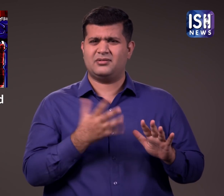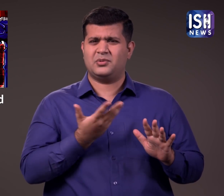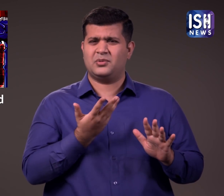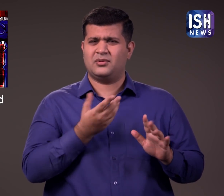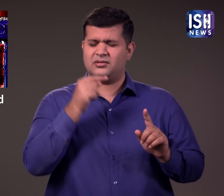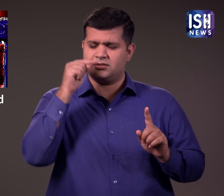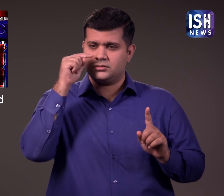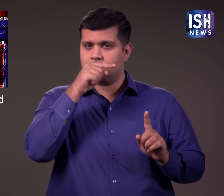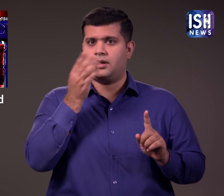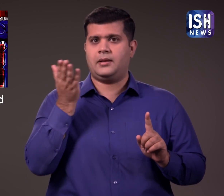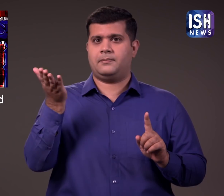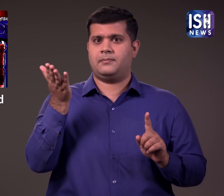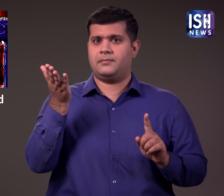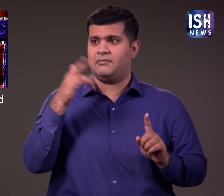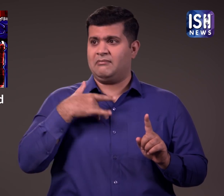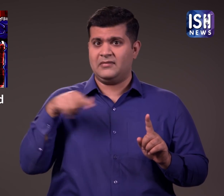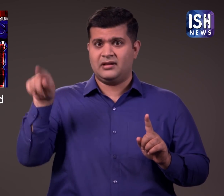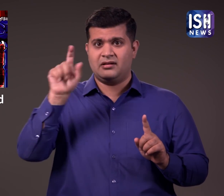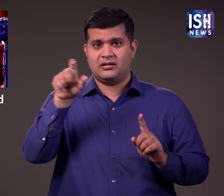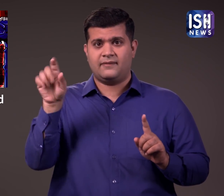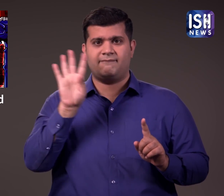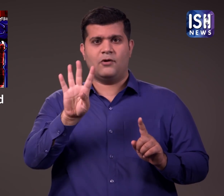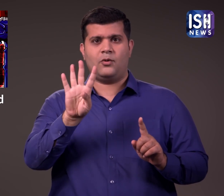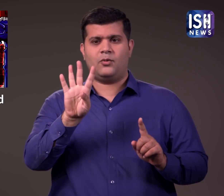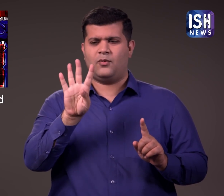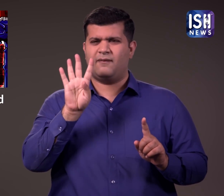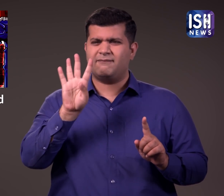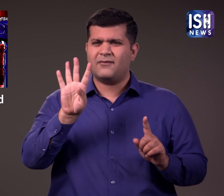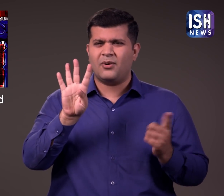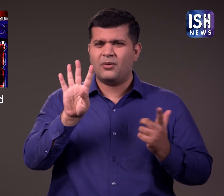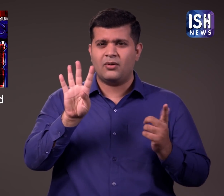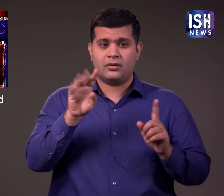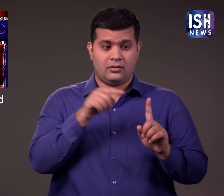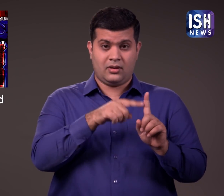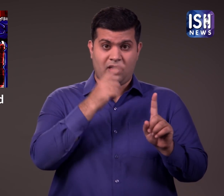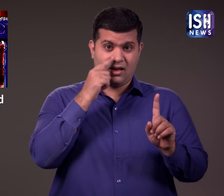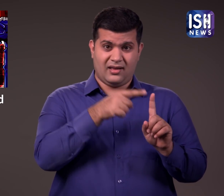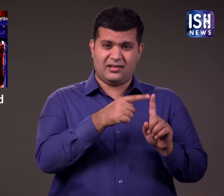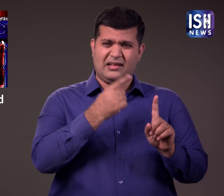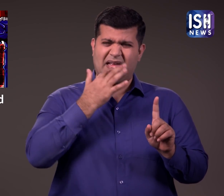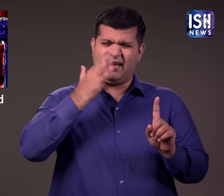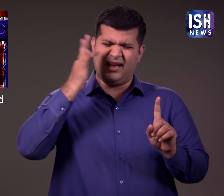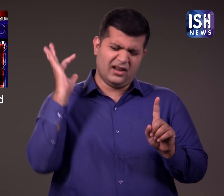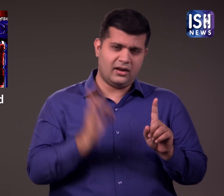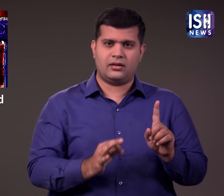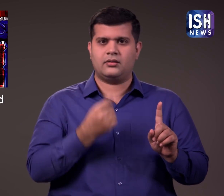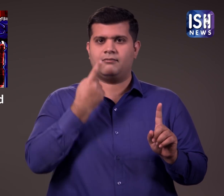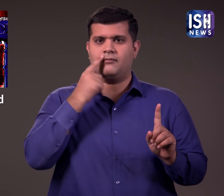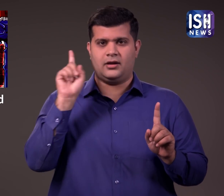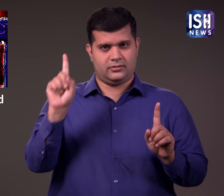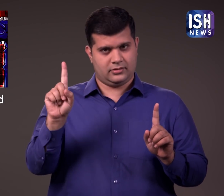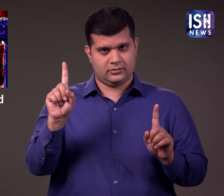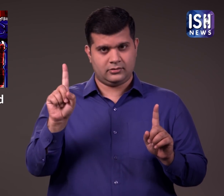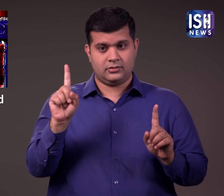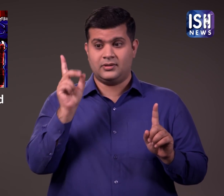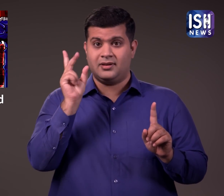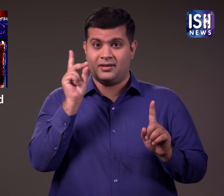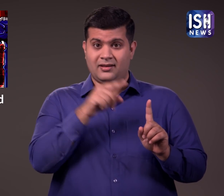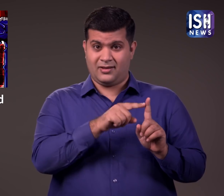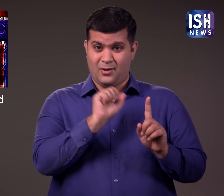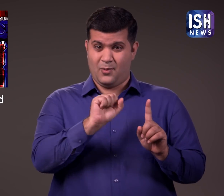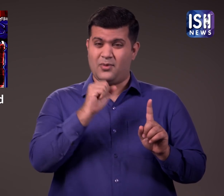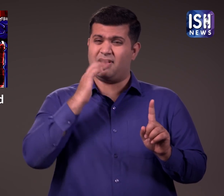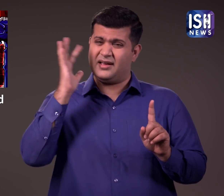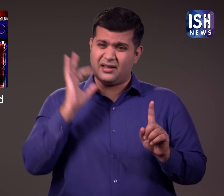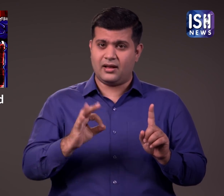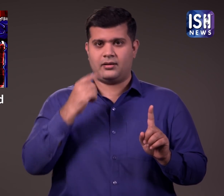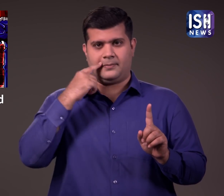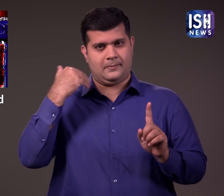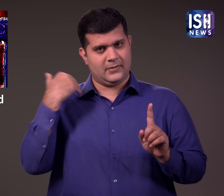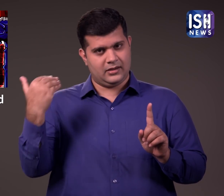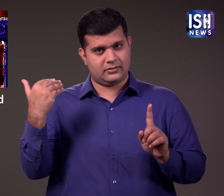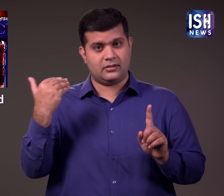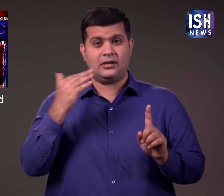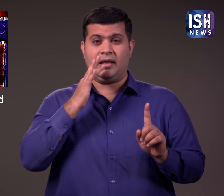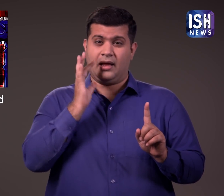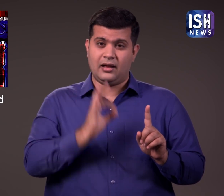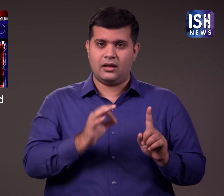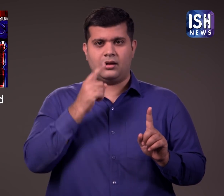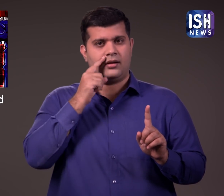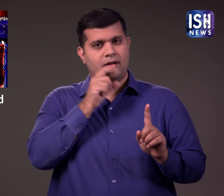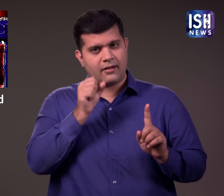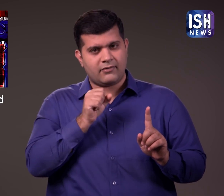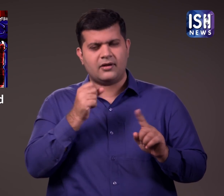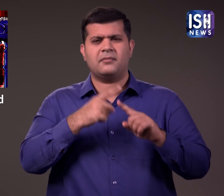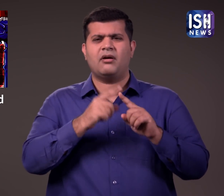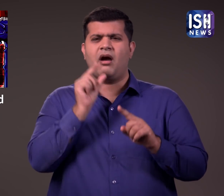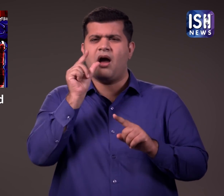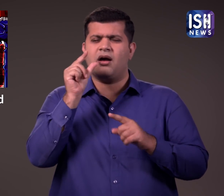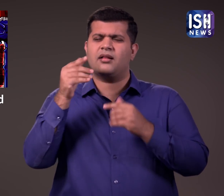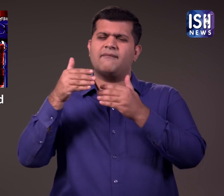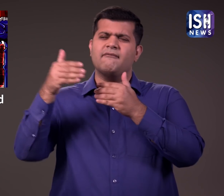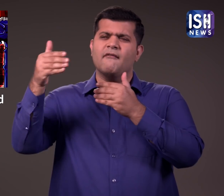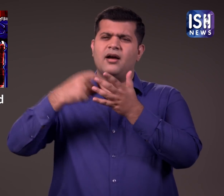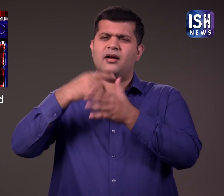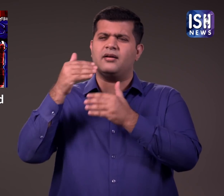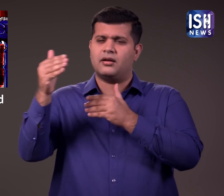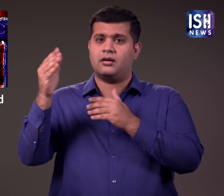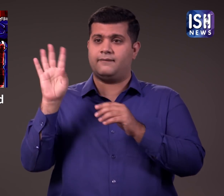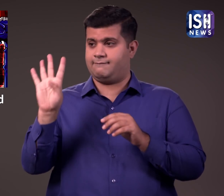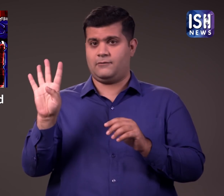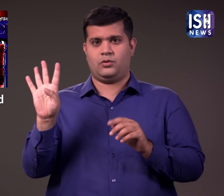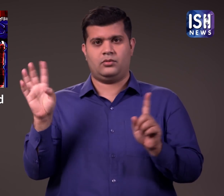4 shameless men that included her biological father, brother, grandfather and distant uncles,